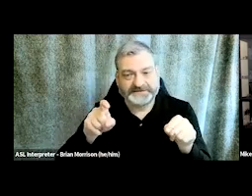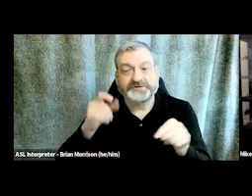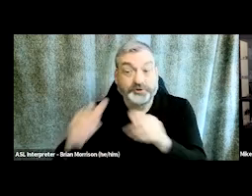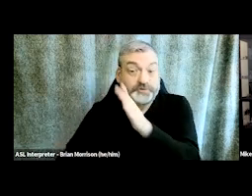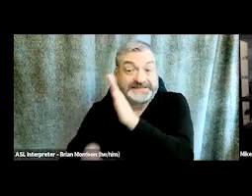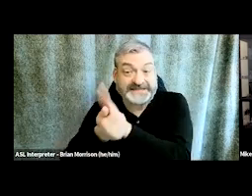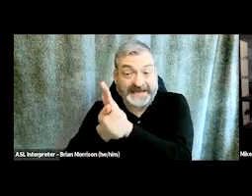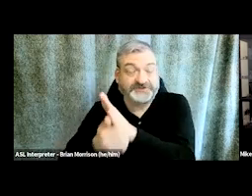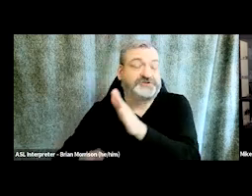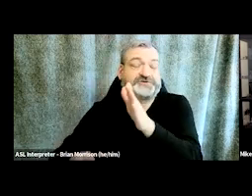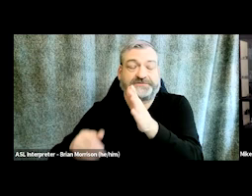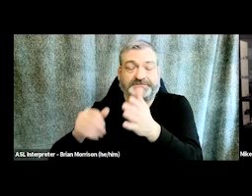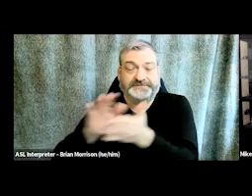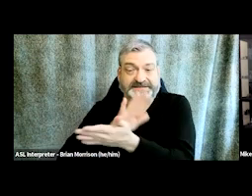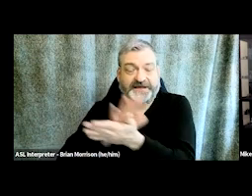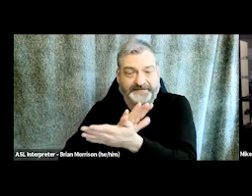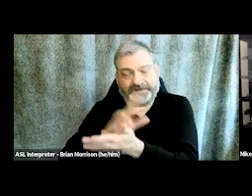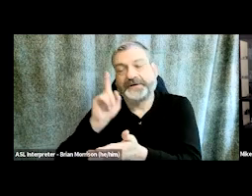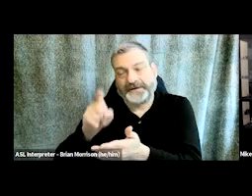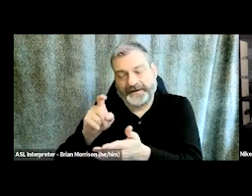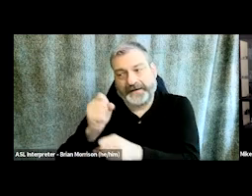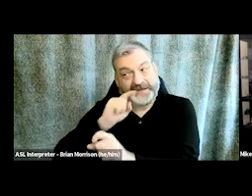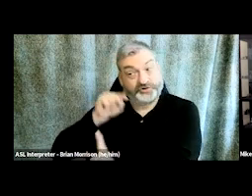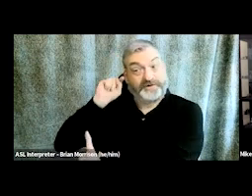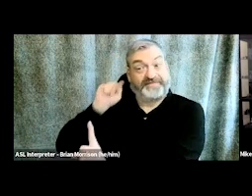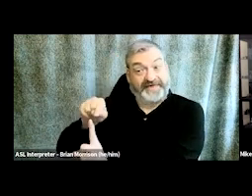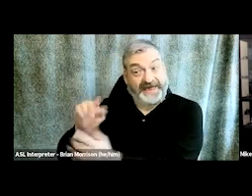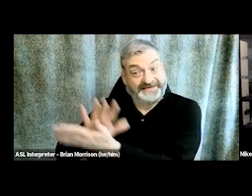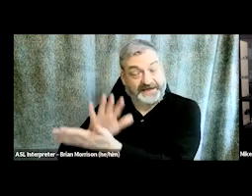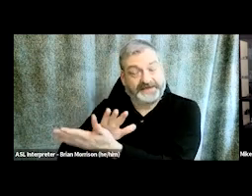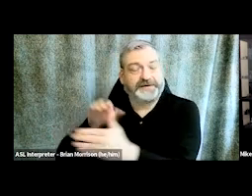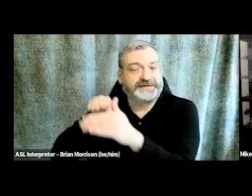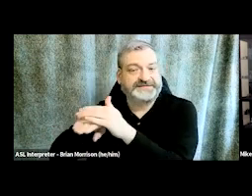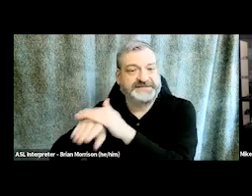The last point I'll bring up is use caution when using emojis.